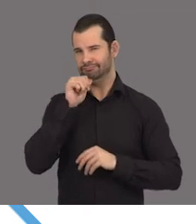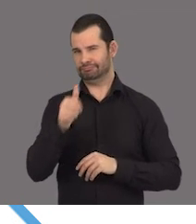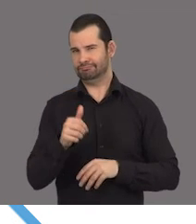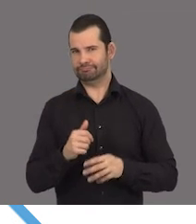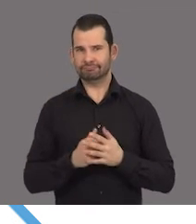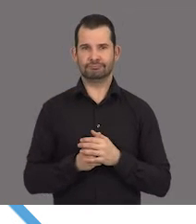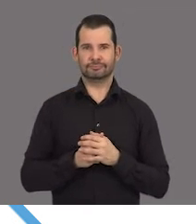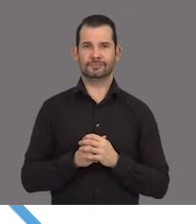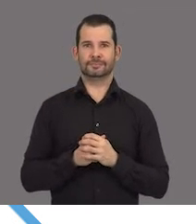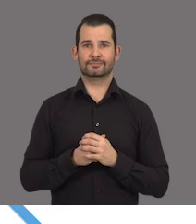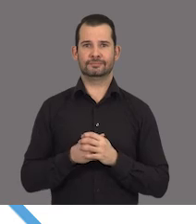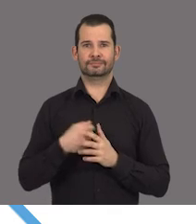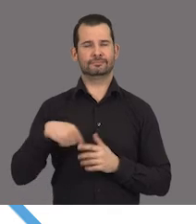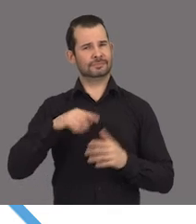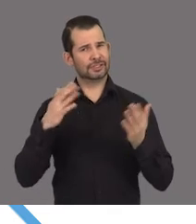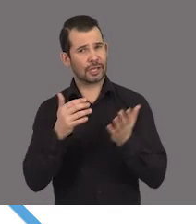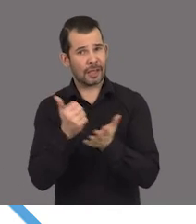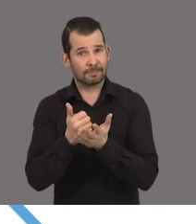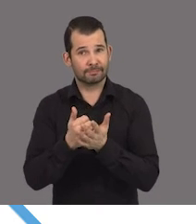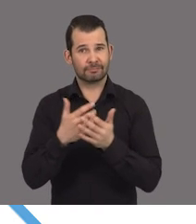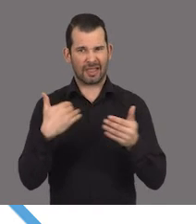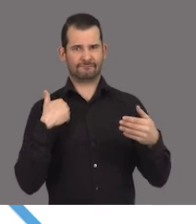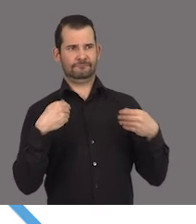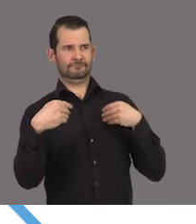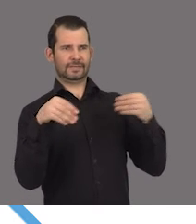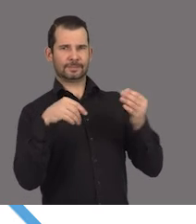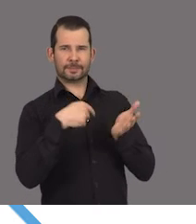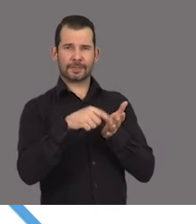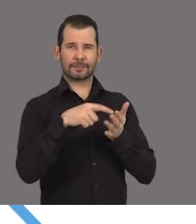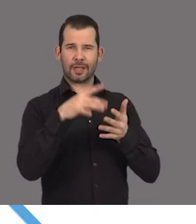We’re here to help and have flexible payment options available.